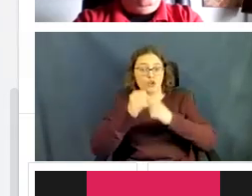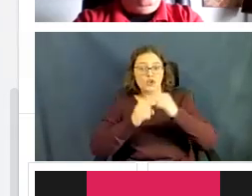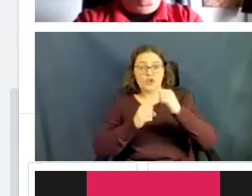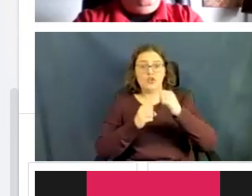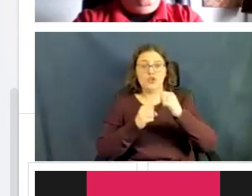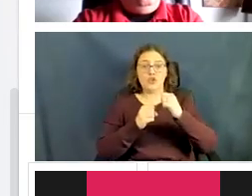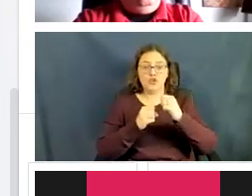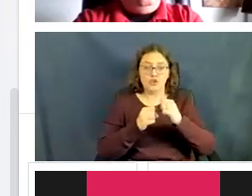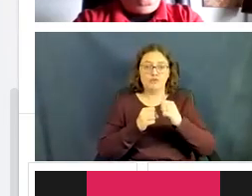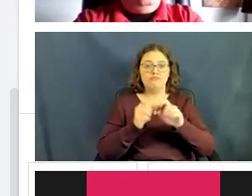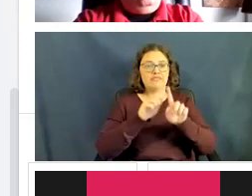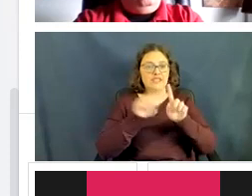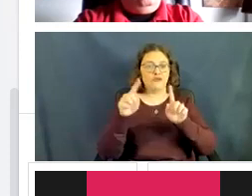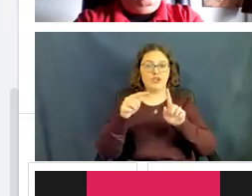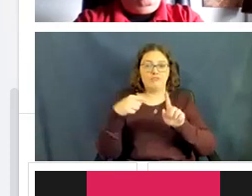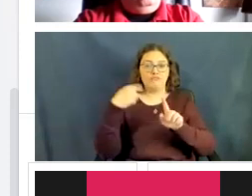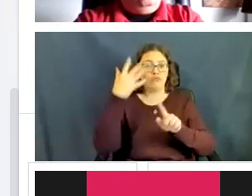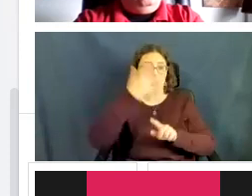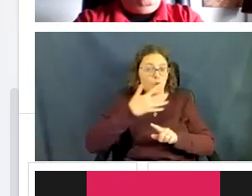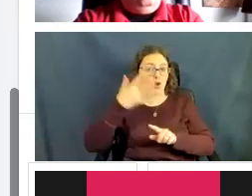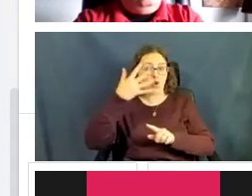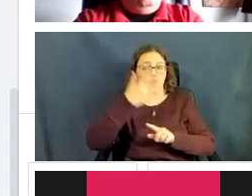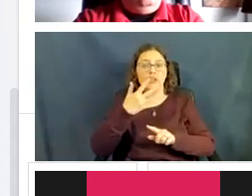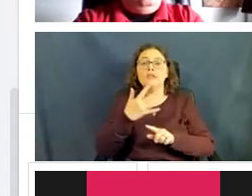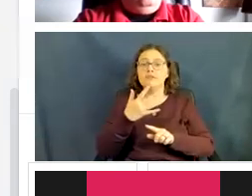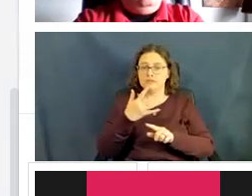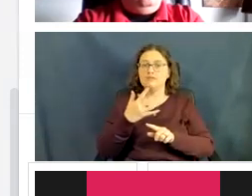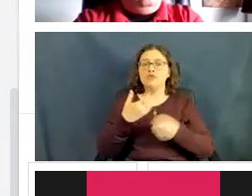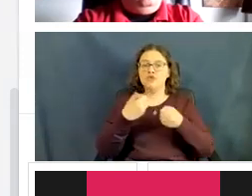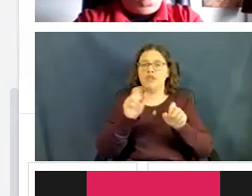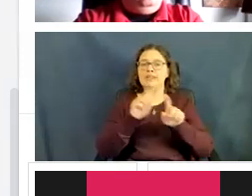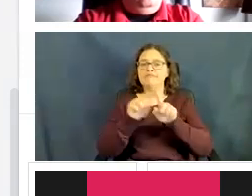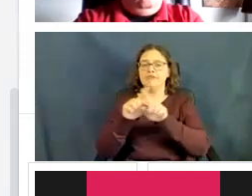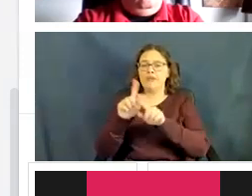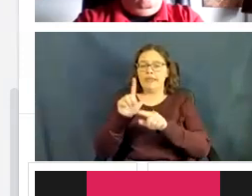Anybody with that link that has Internet accessibility can view that portfolio.